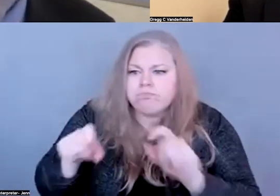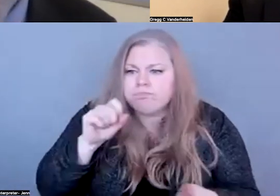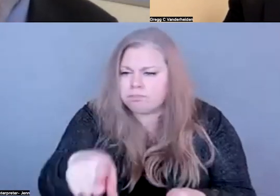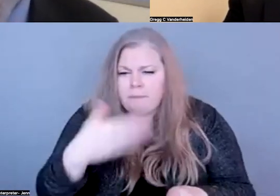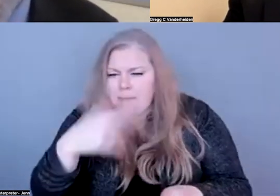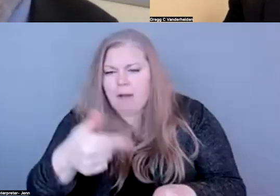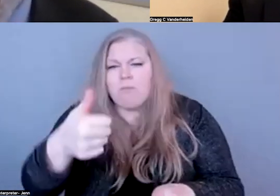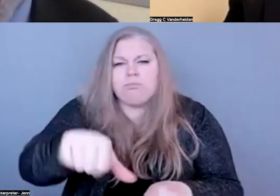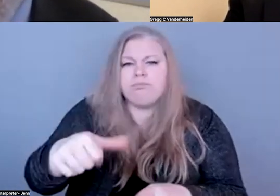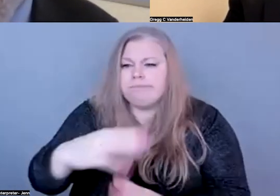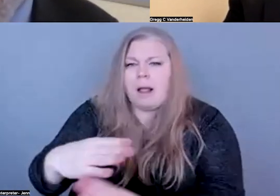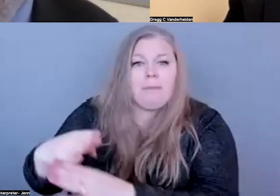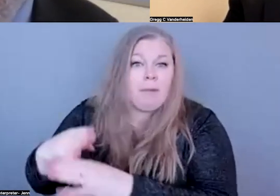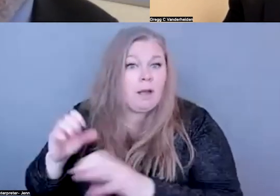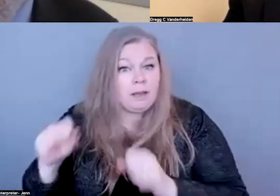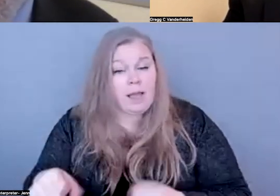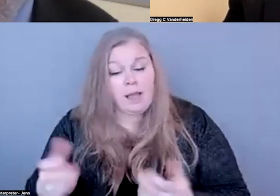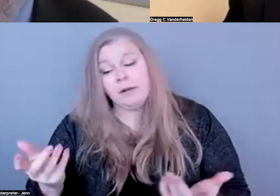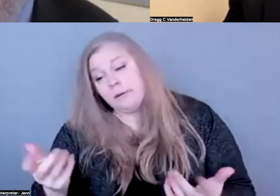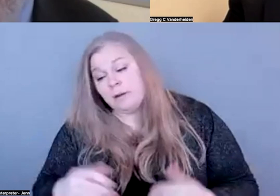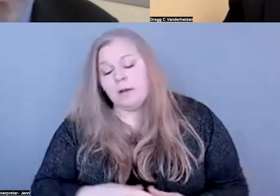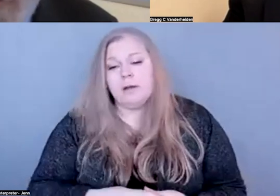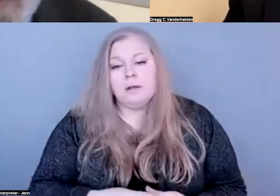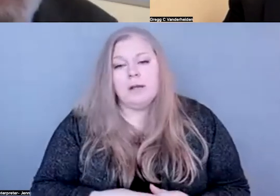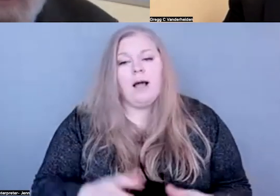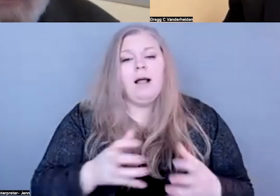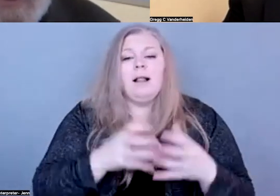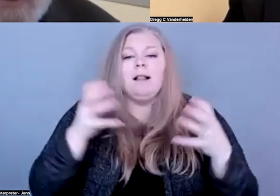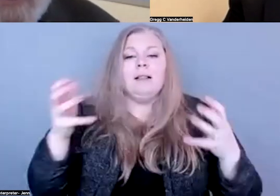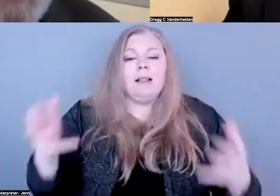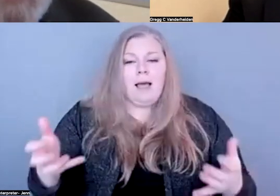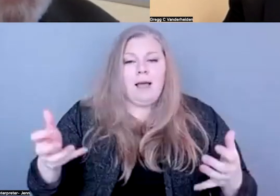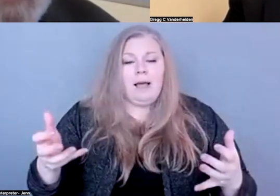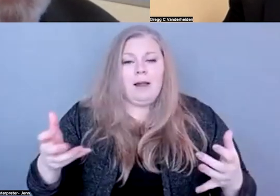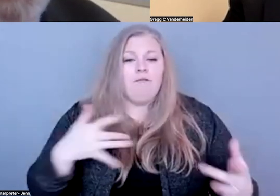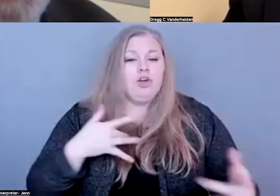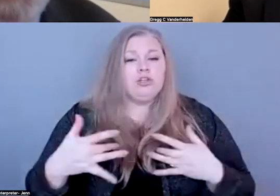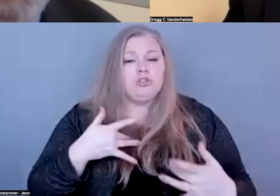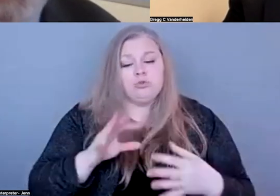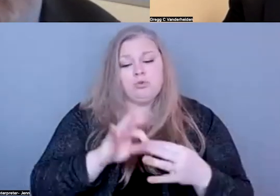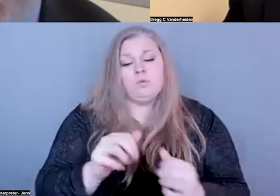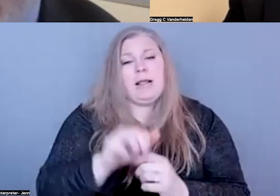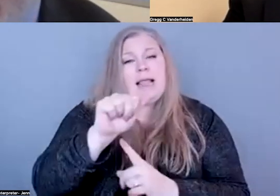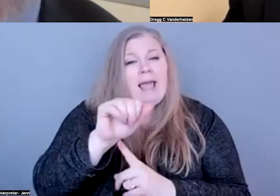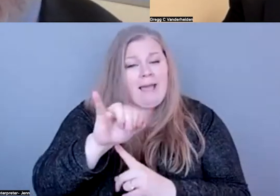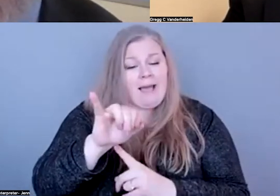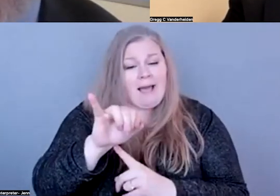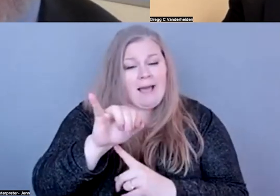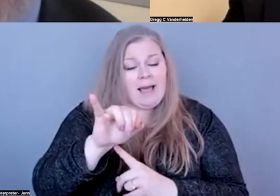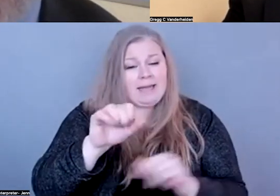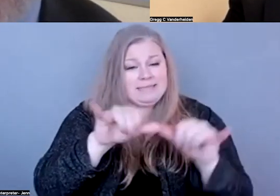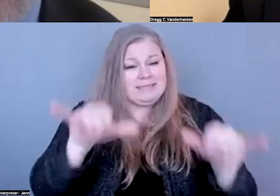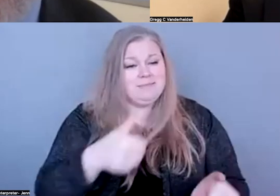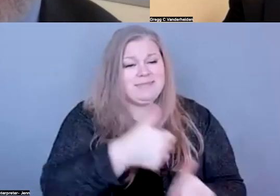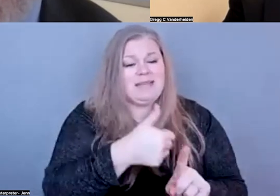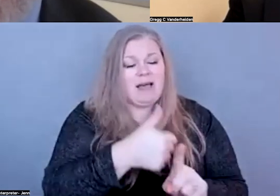A lot of concern was that the AI systems are statistical in nature and it may very